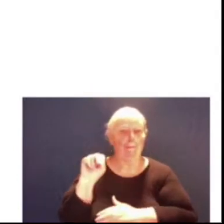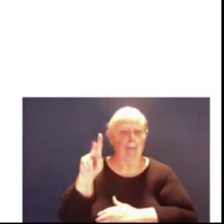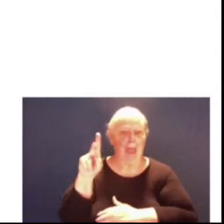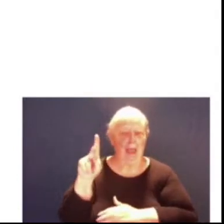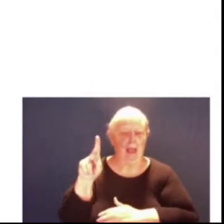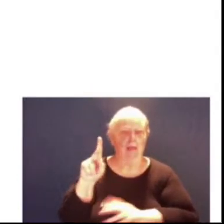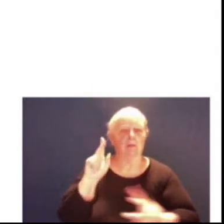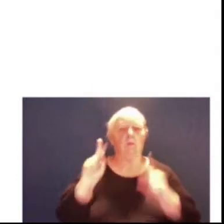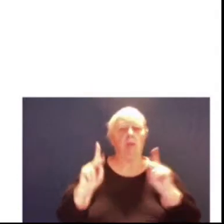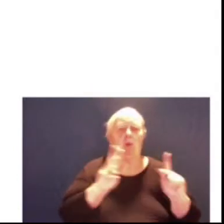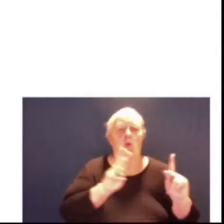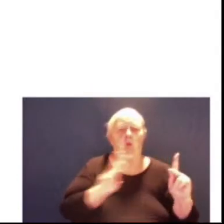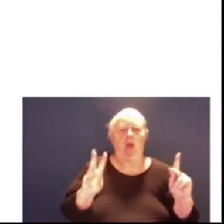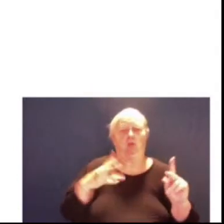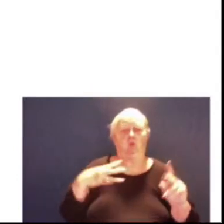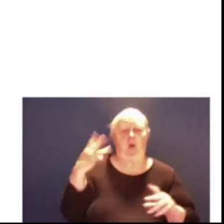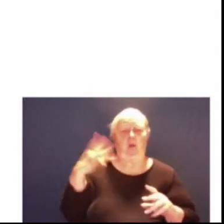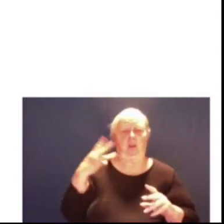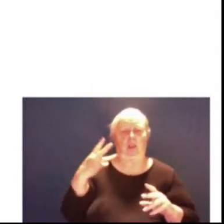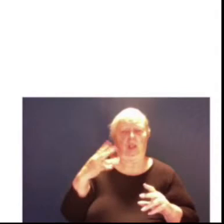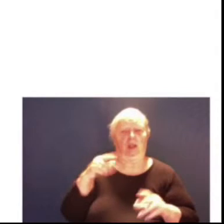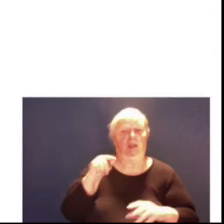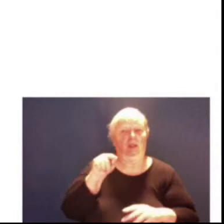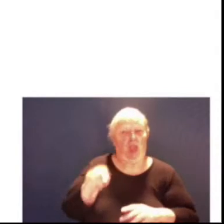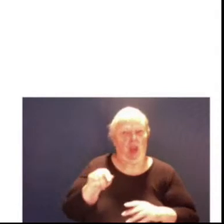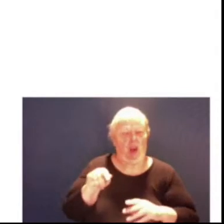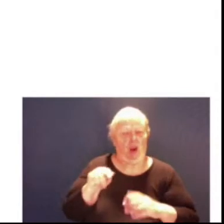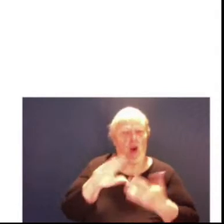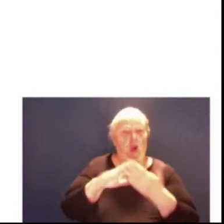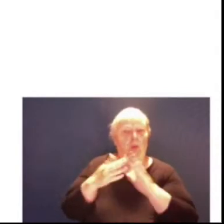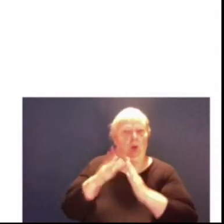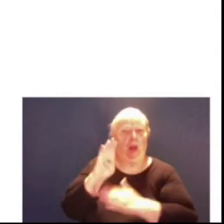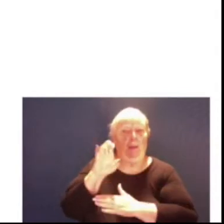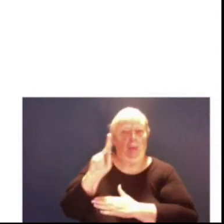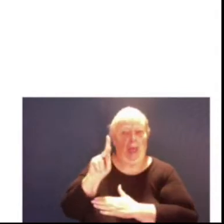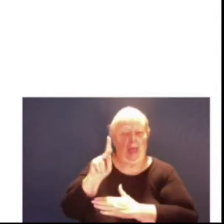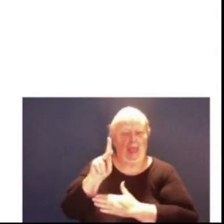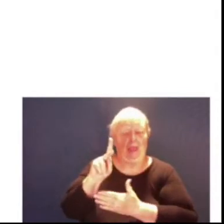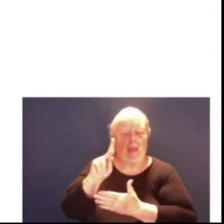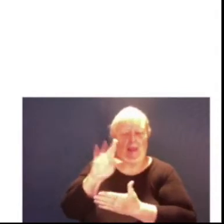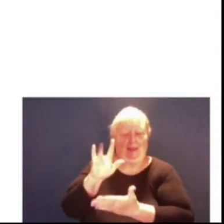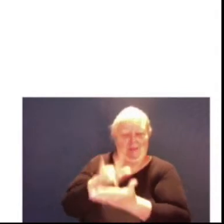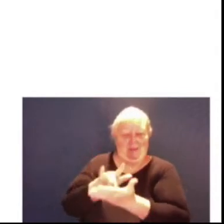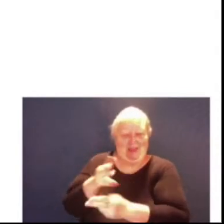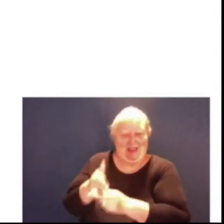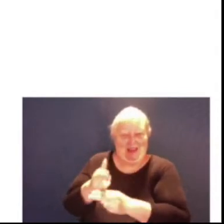Coastal Community Bank, where community is not just their middle name, it's how they do business.